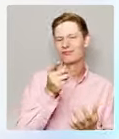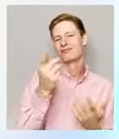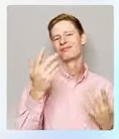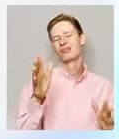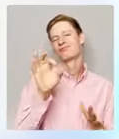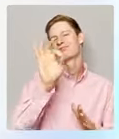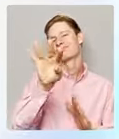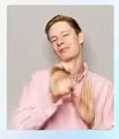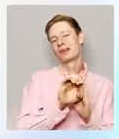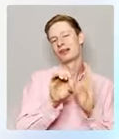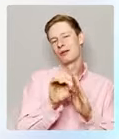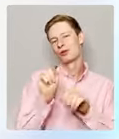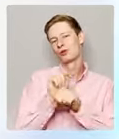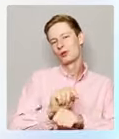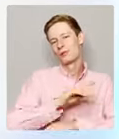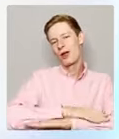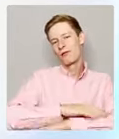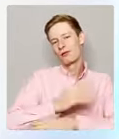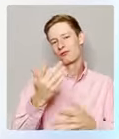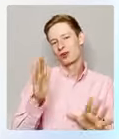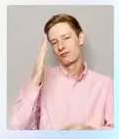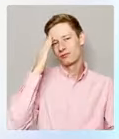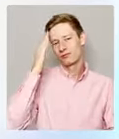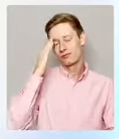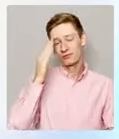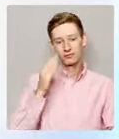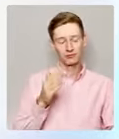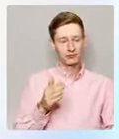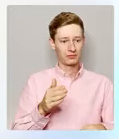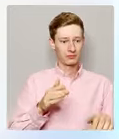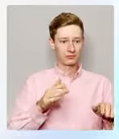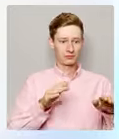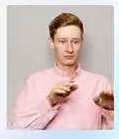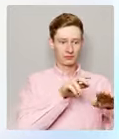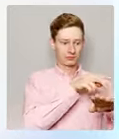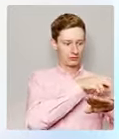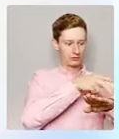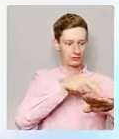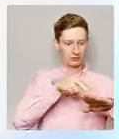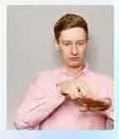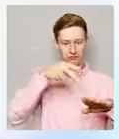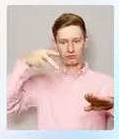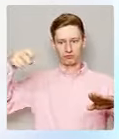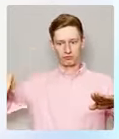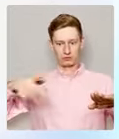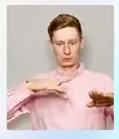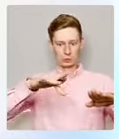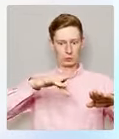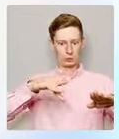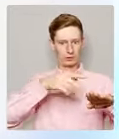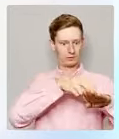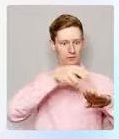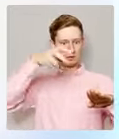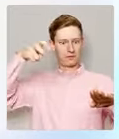a traditional platformer will be familiar with. The player wants to cross a wide gap. Due to a combination of factors from hardware latency,